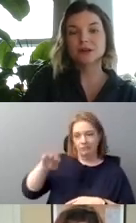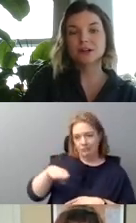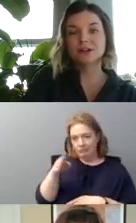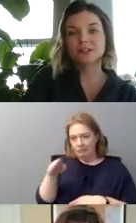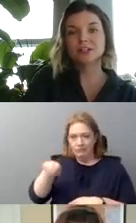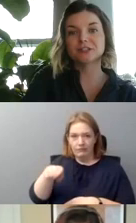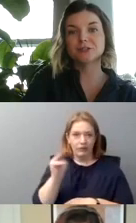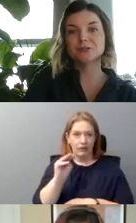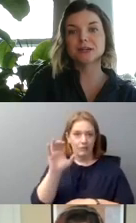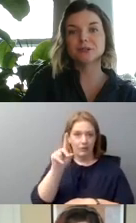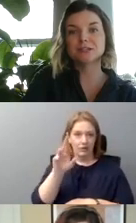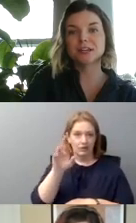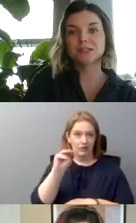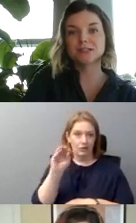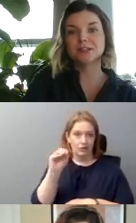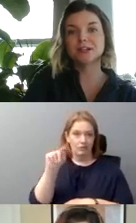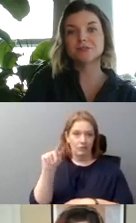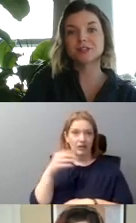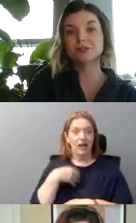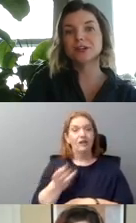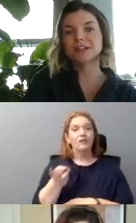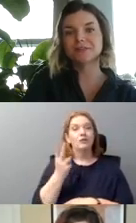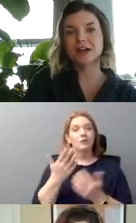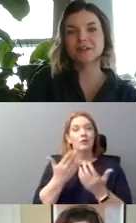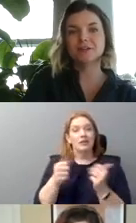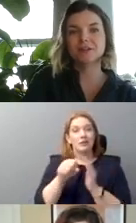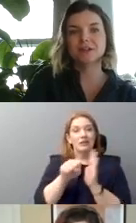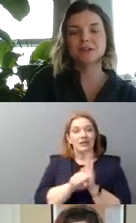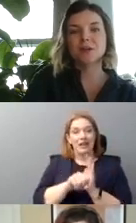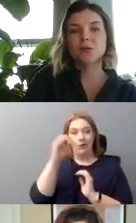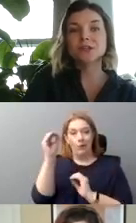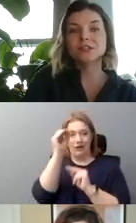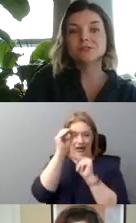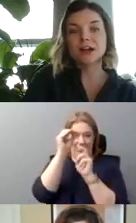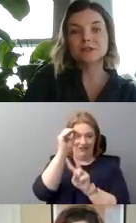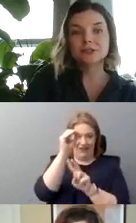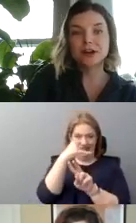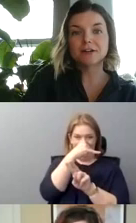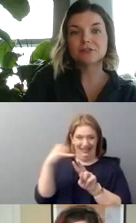America that shares two separate states which is Oregon and Nevada. Once in Nevada you will drive